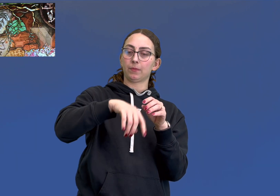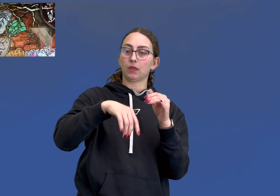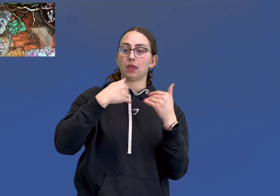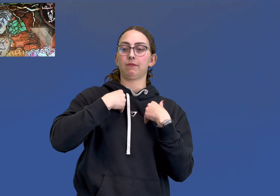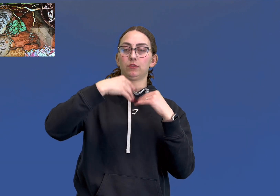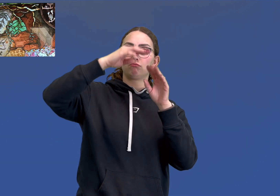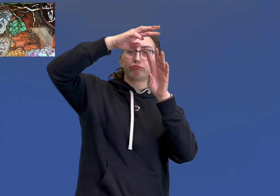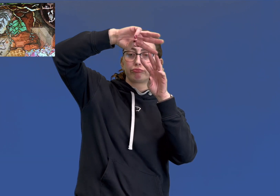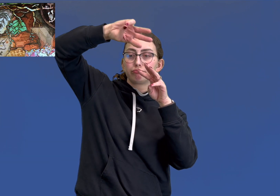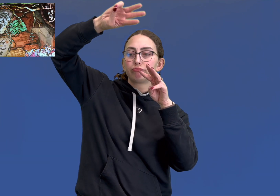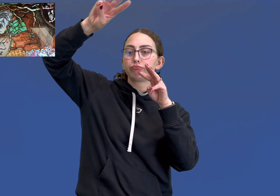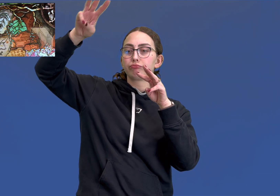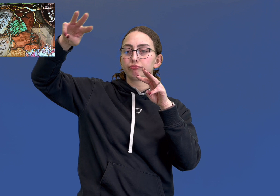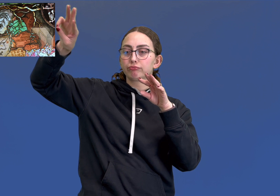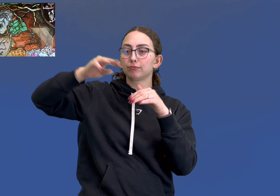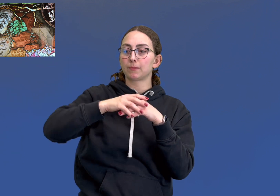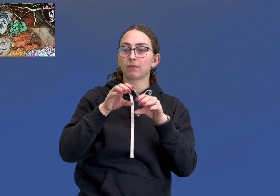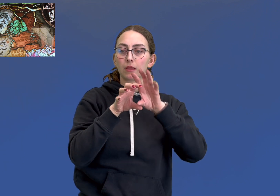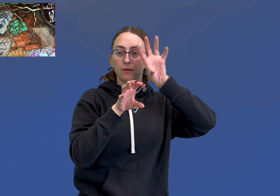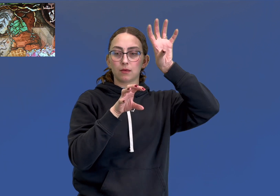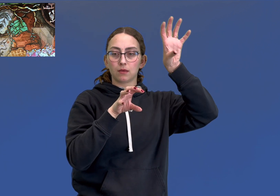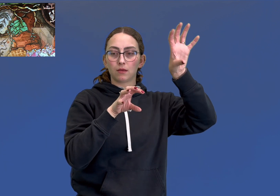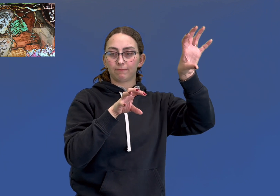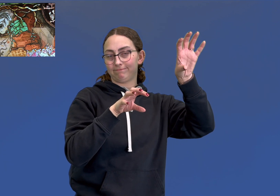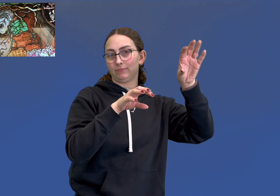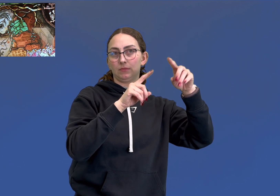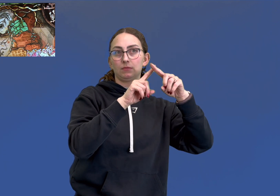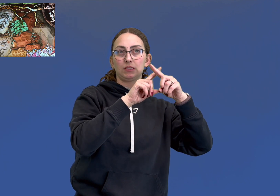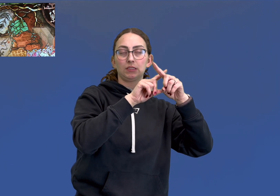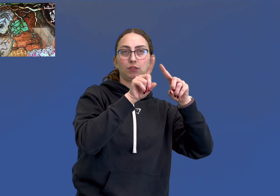on the rock to the left you will see